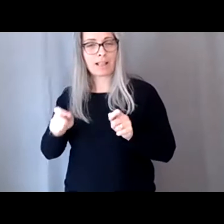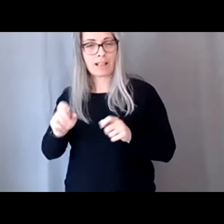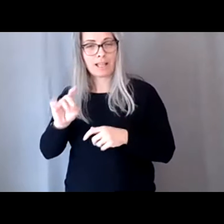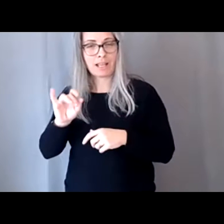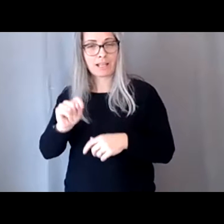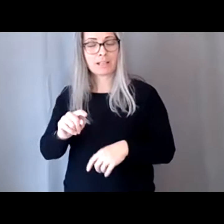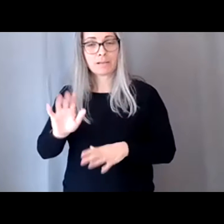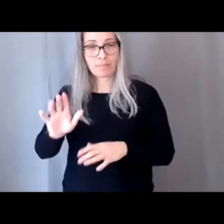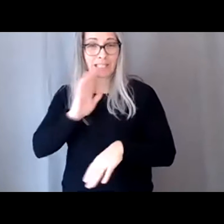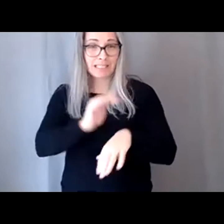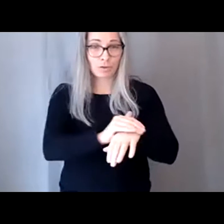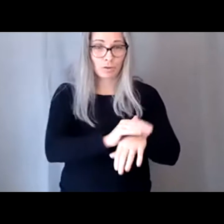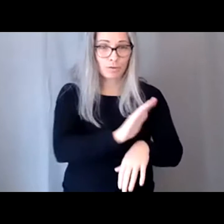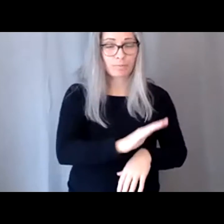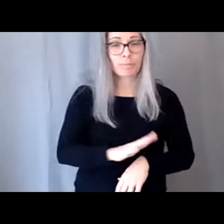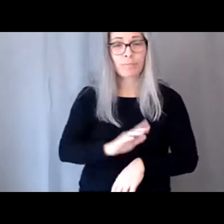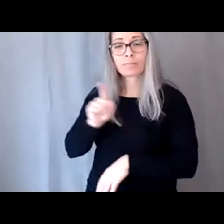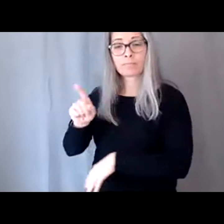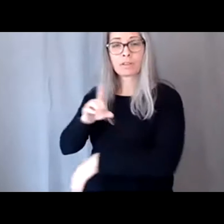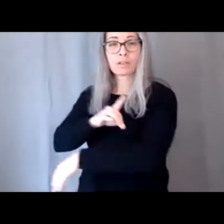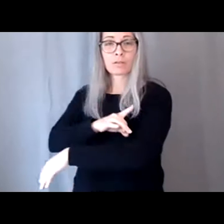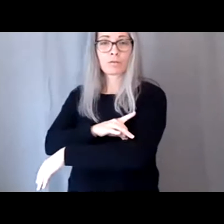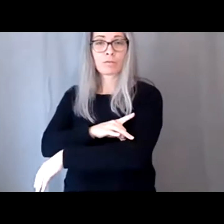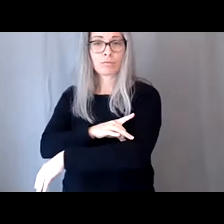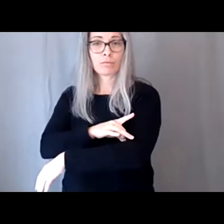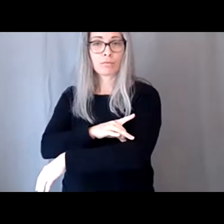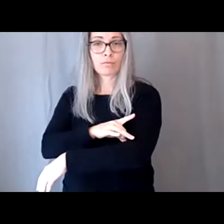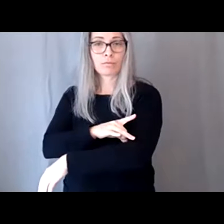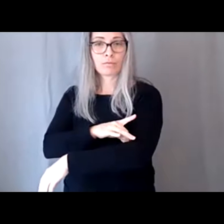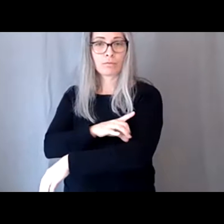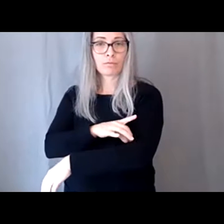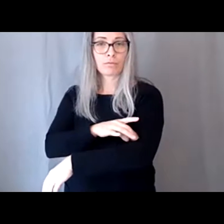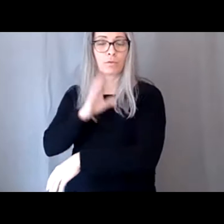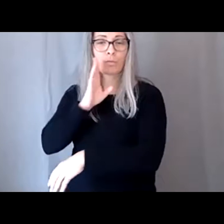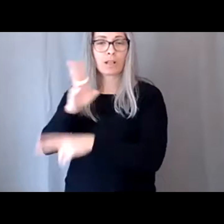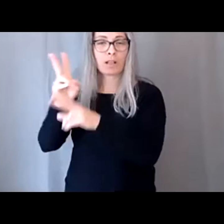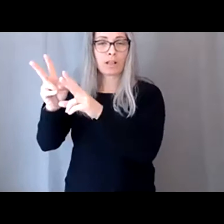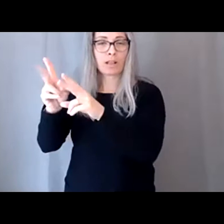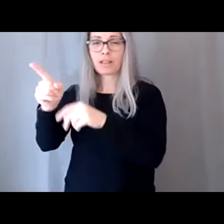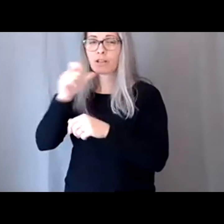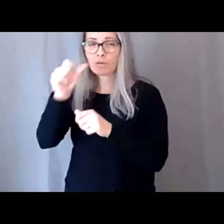though you can just grab and copy it we're going to be doing the same thing they don't edit the Portuguese version